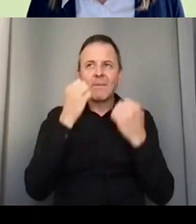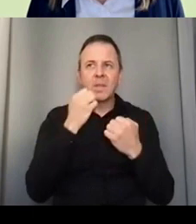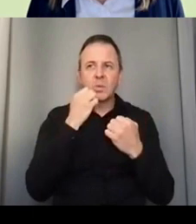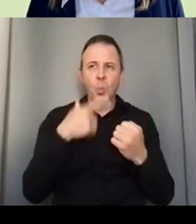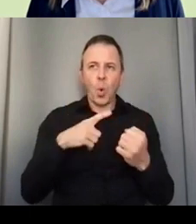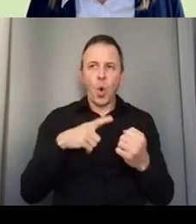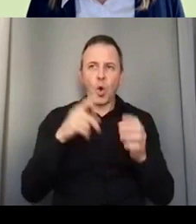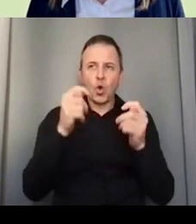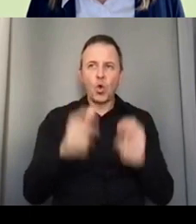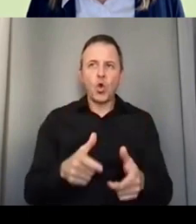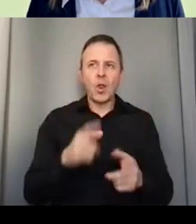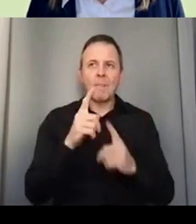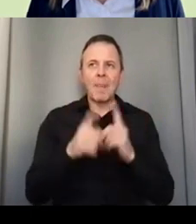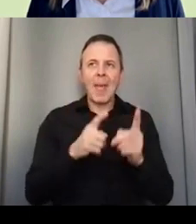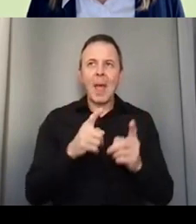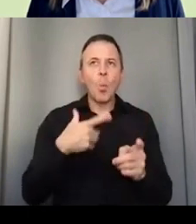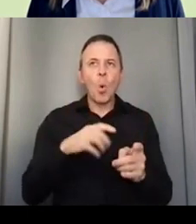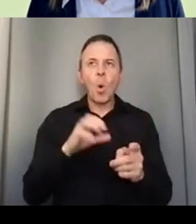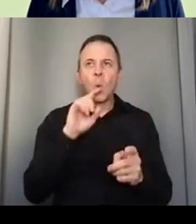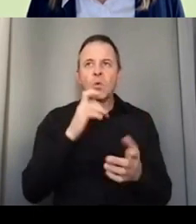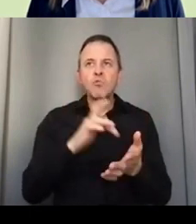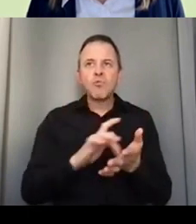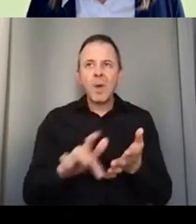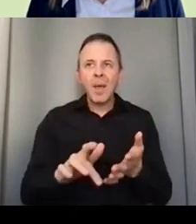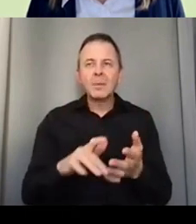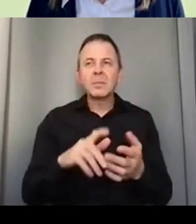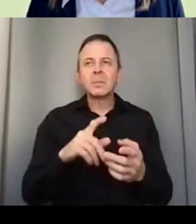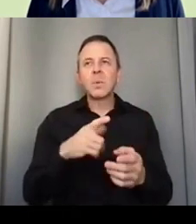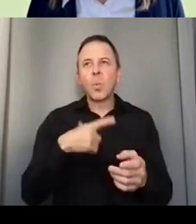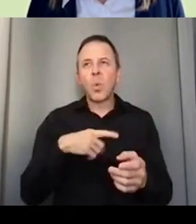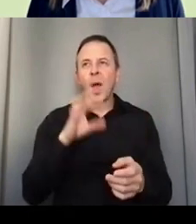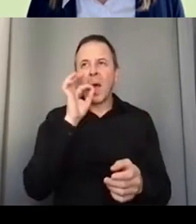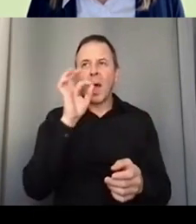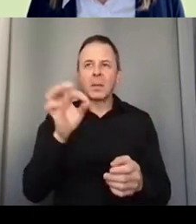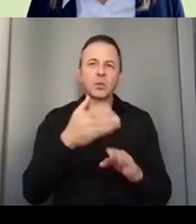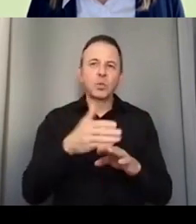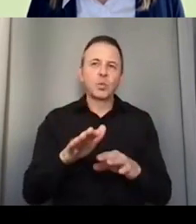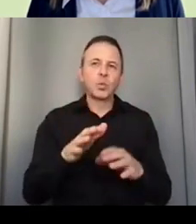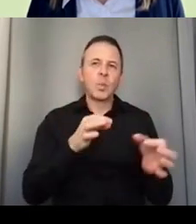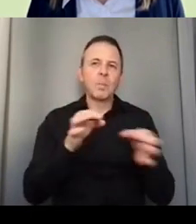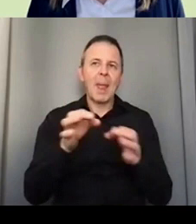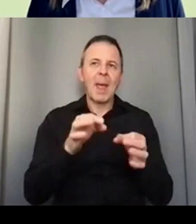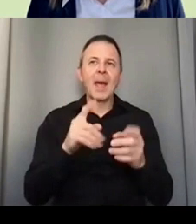going to meet your needs and why you are requesting the new plan starts early of